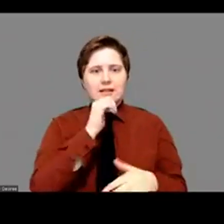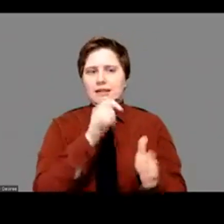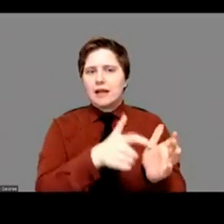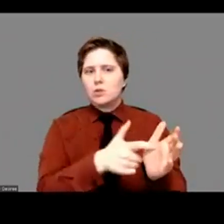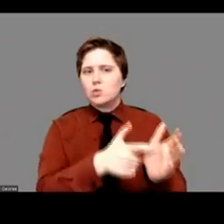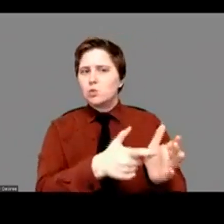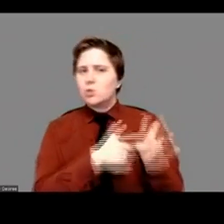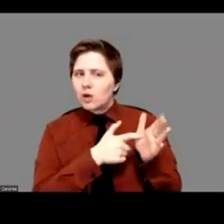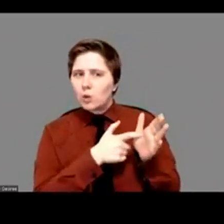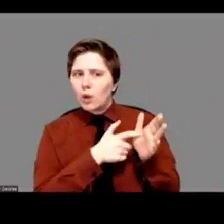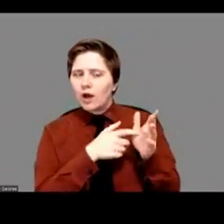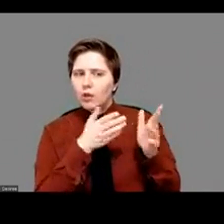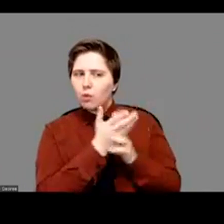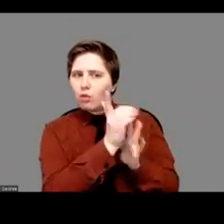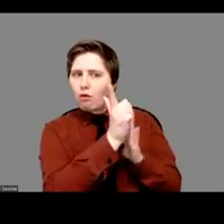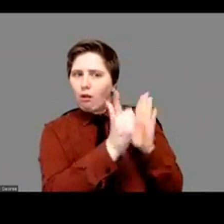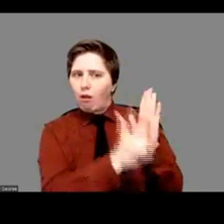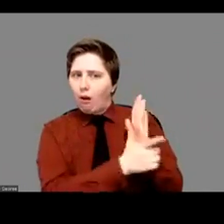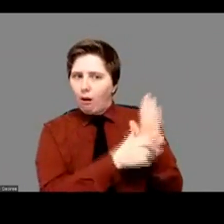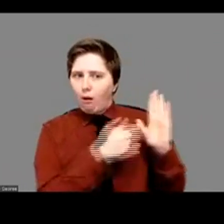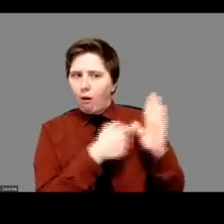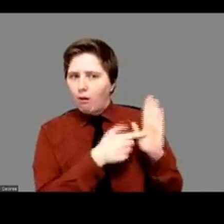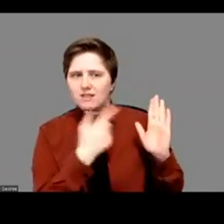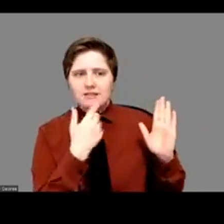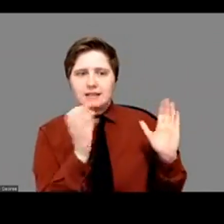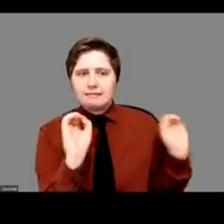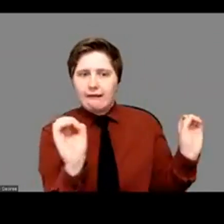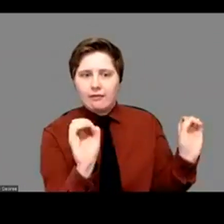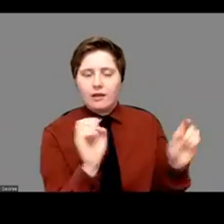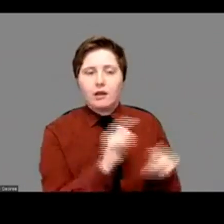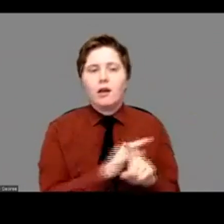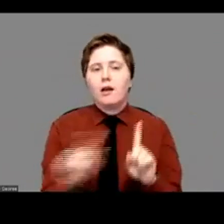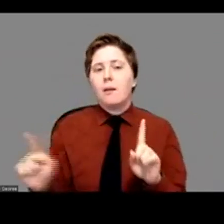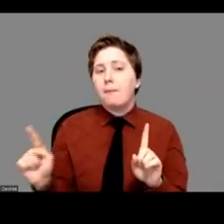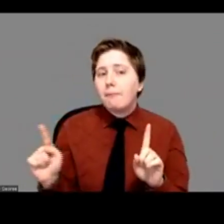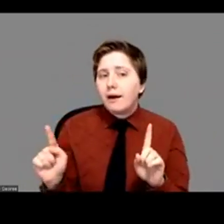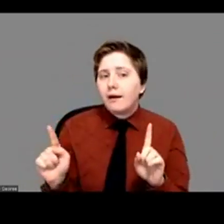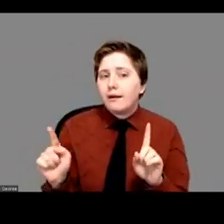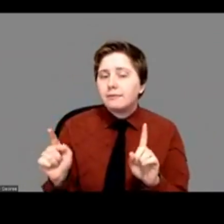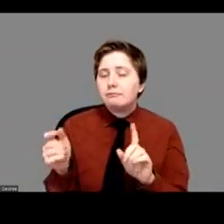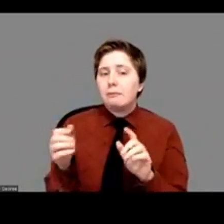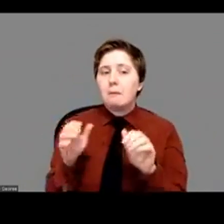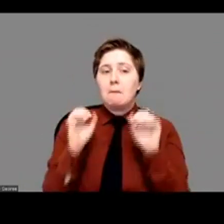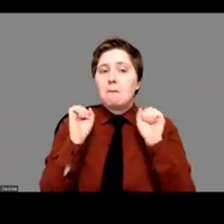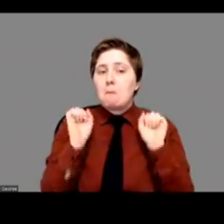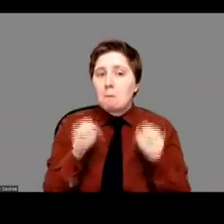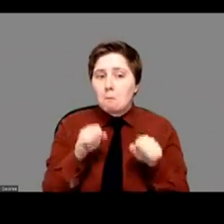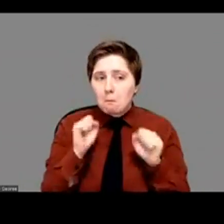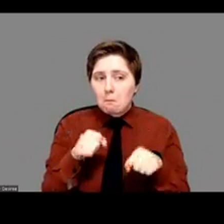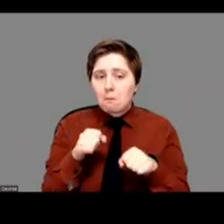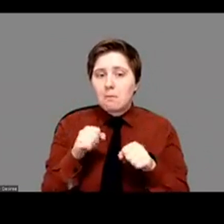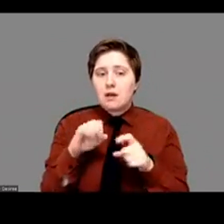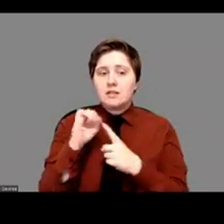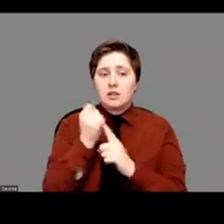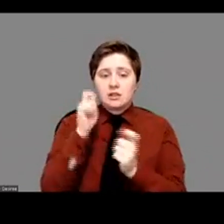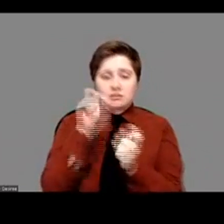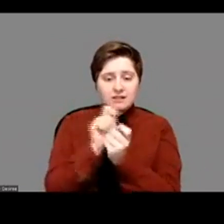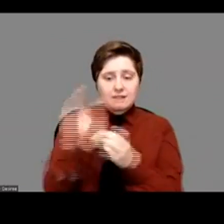face coverings are not required legally for retail on May 12, there could be situations where business owners requiring.